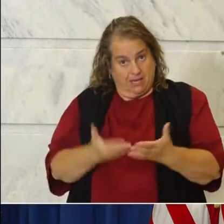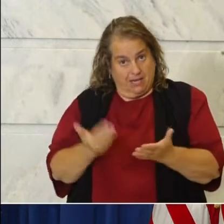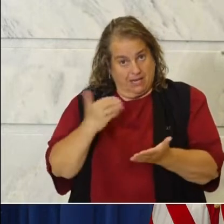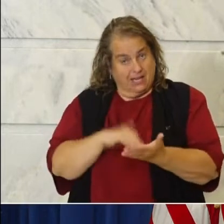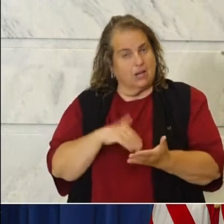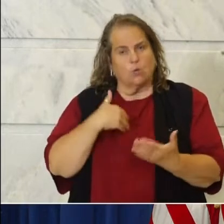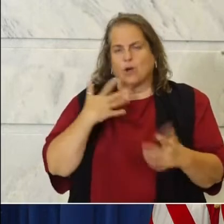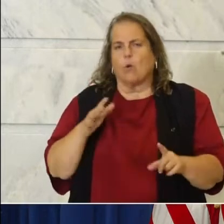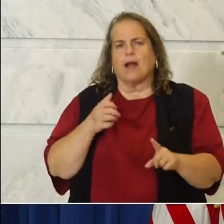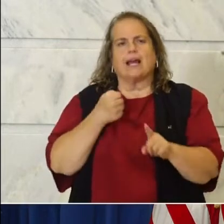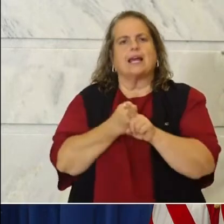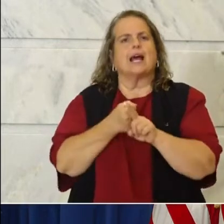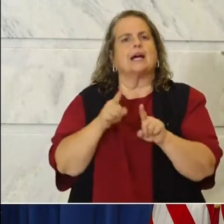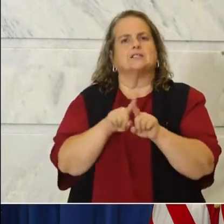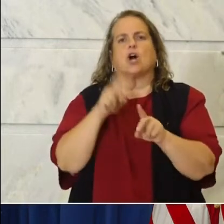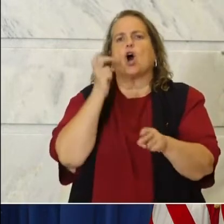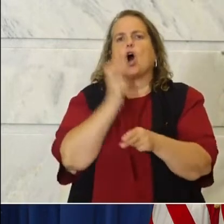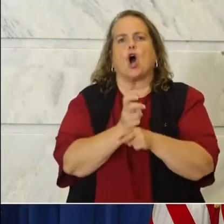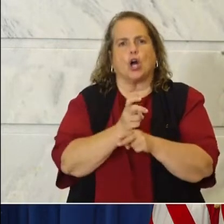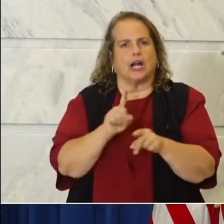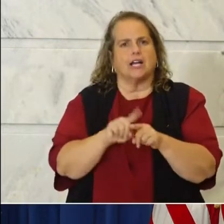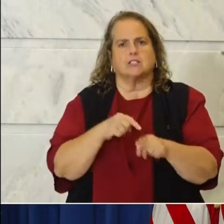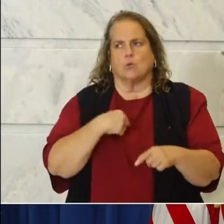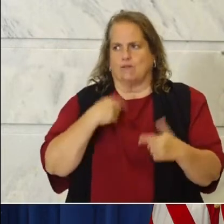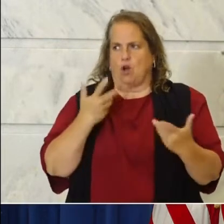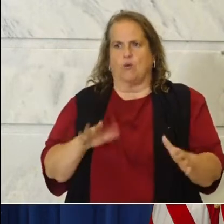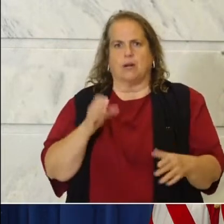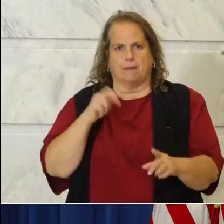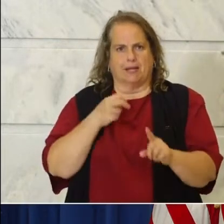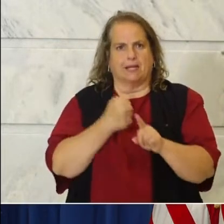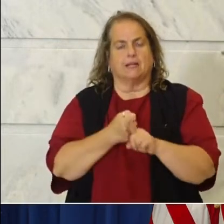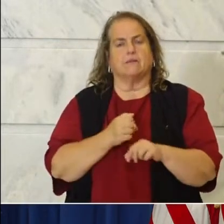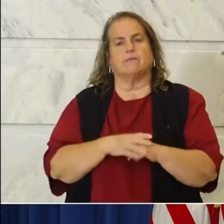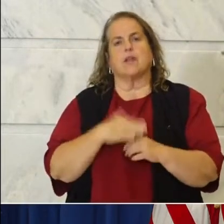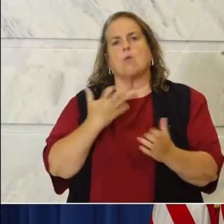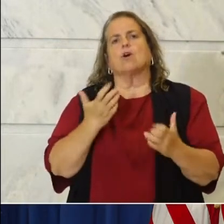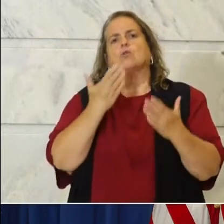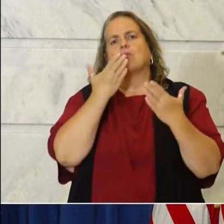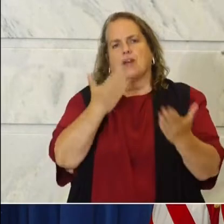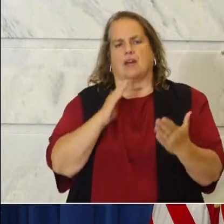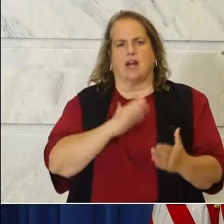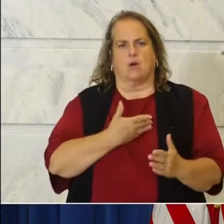be hit as hard as we have been hit. So I want to thank our state agencies. I